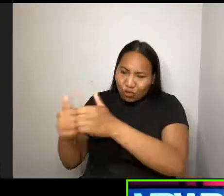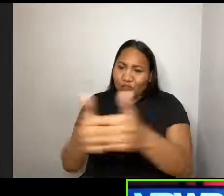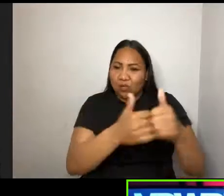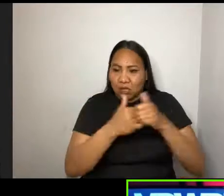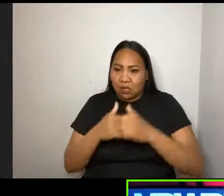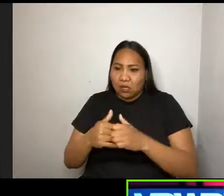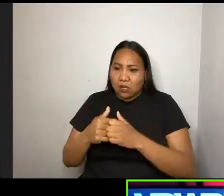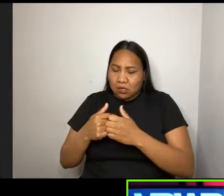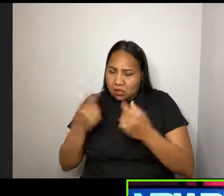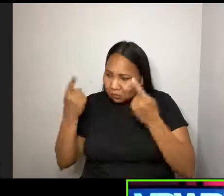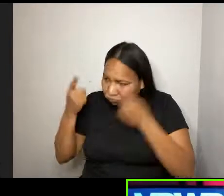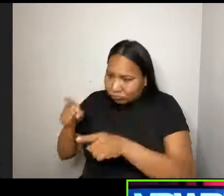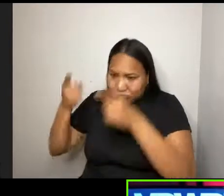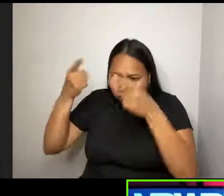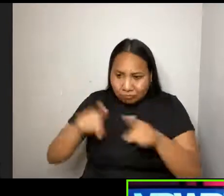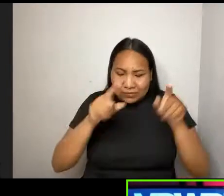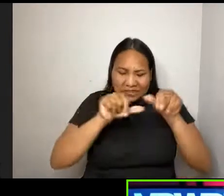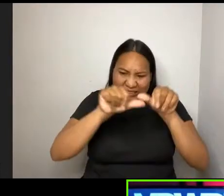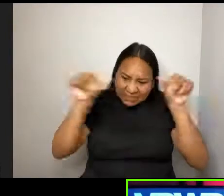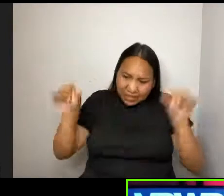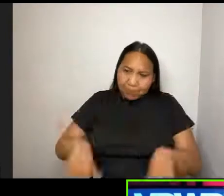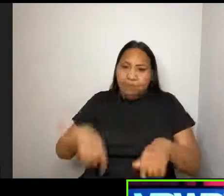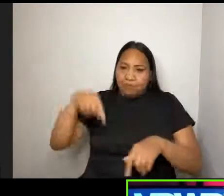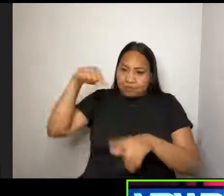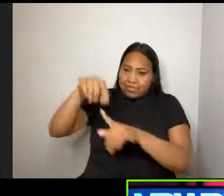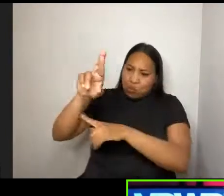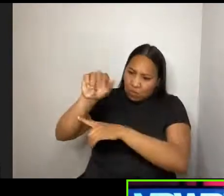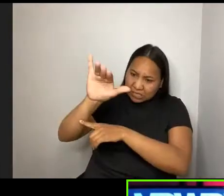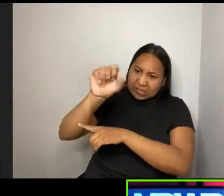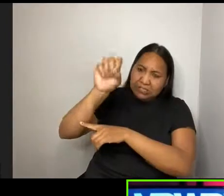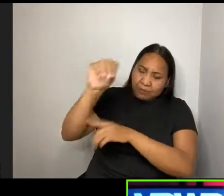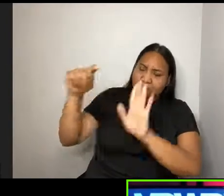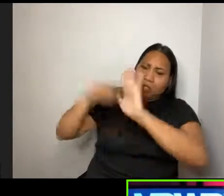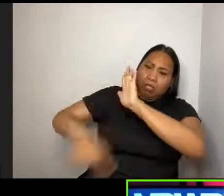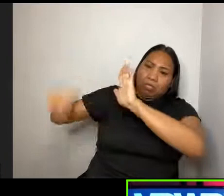to negatively impact them whether that's health care, the ability